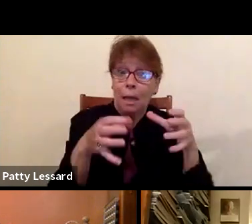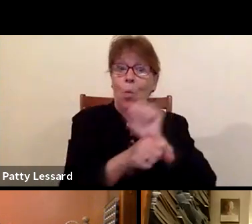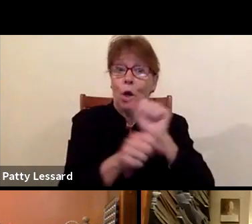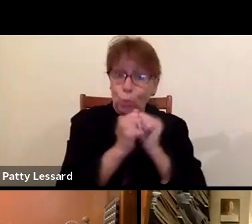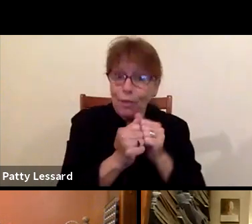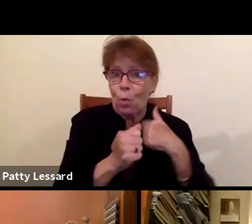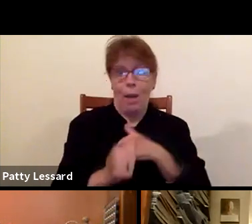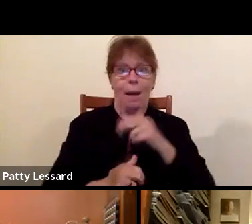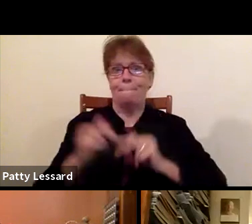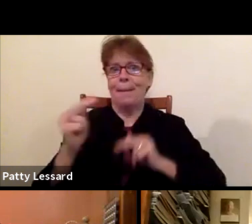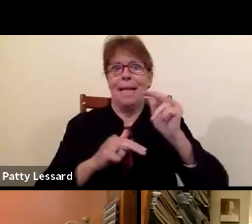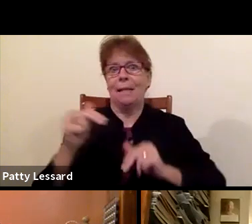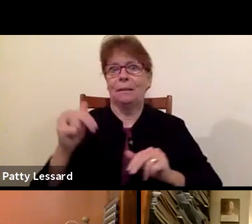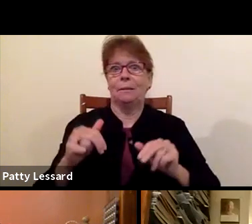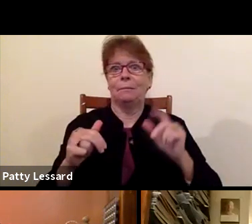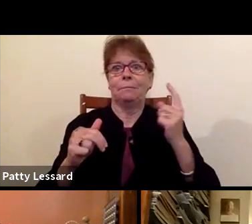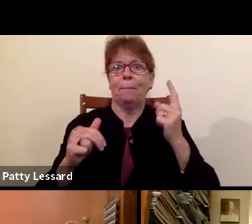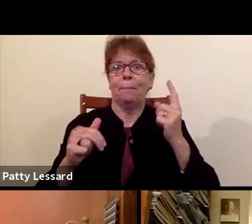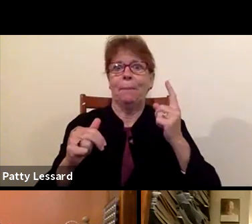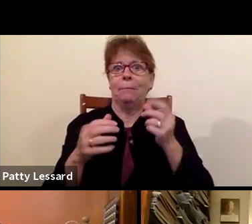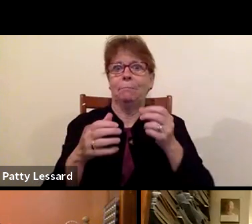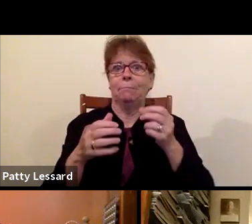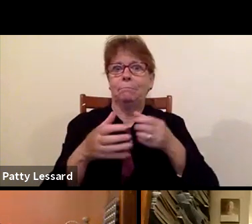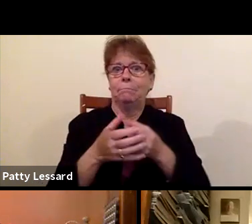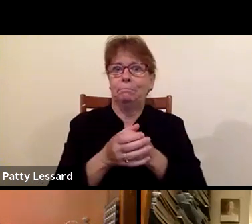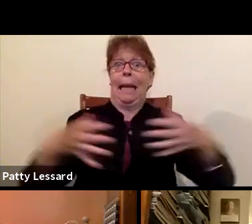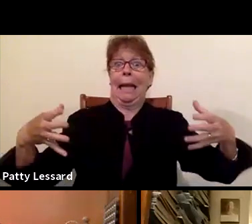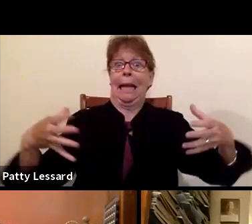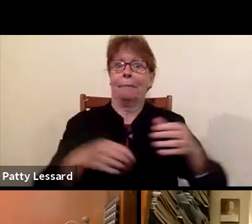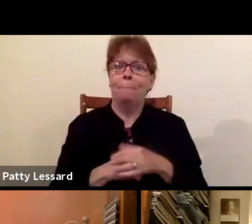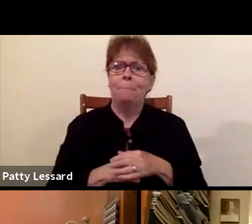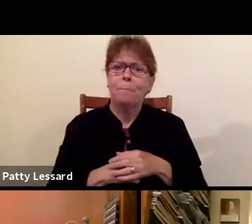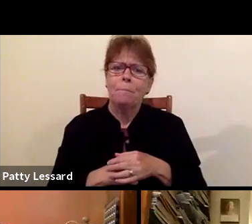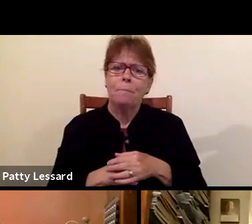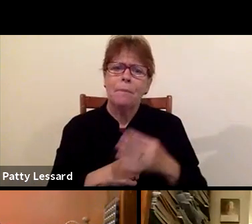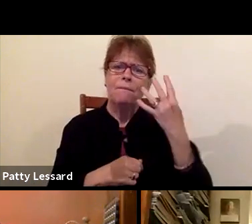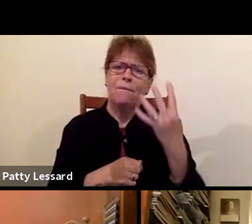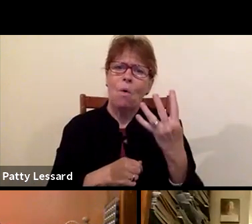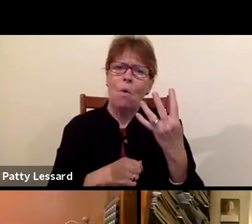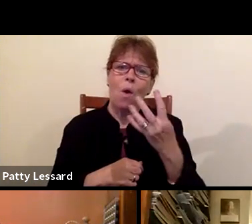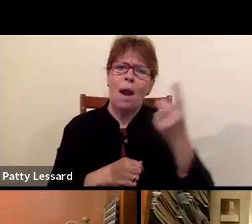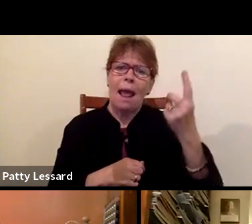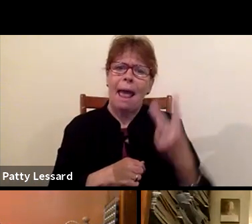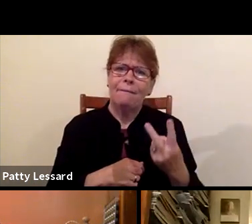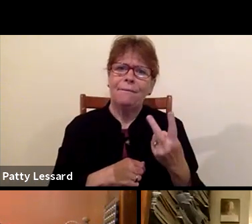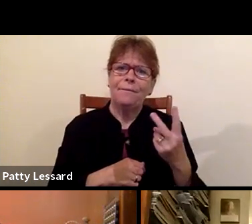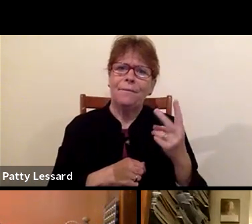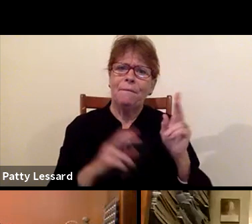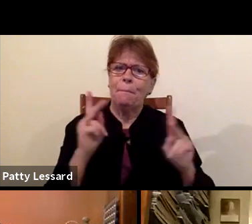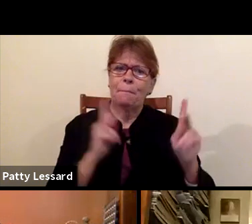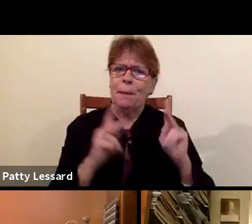this, and I hope that once we talk amongst ourselves about all of these successes that we'll be able to build it into something